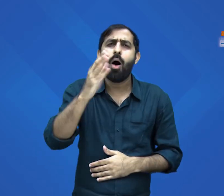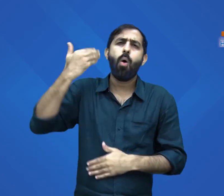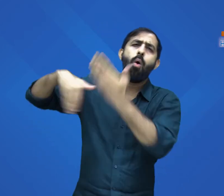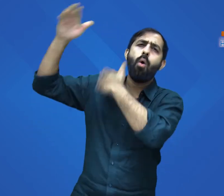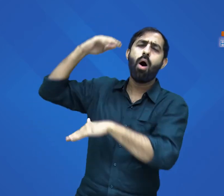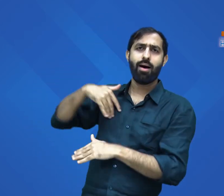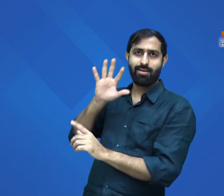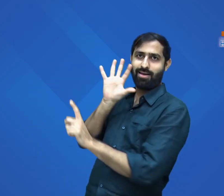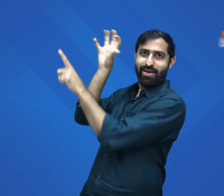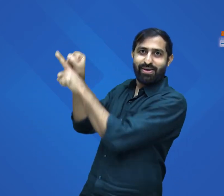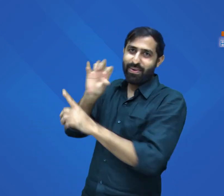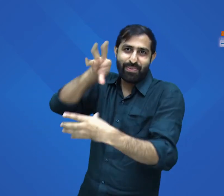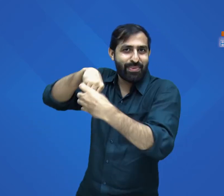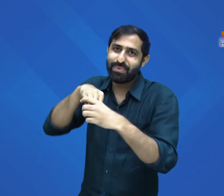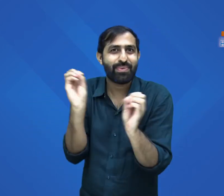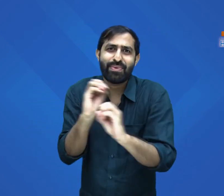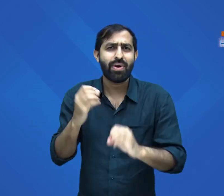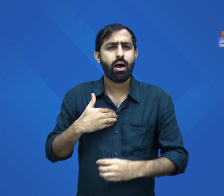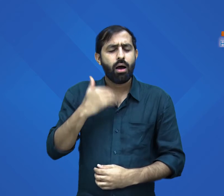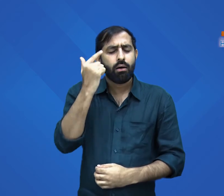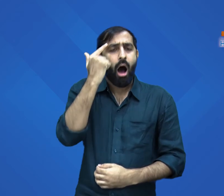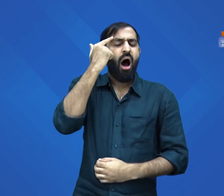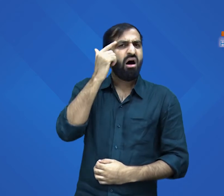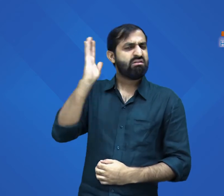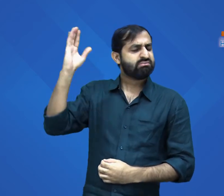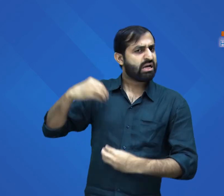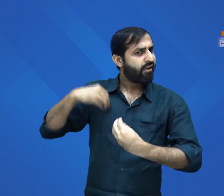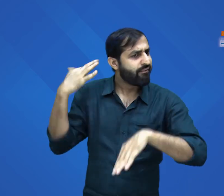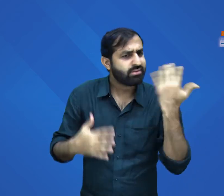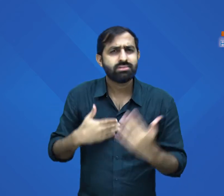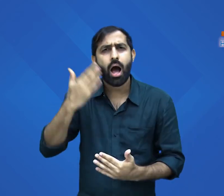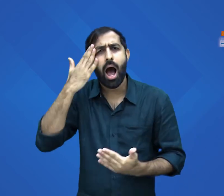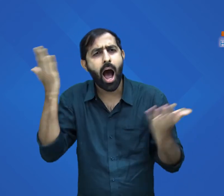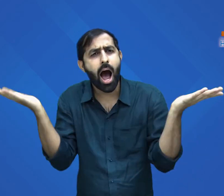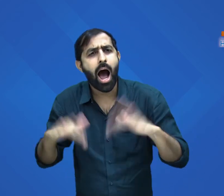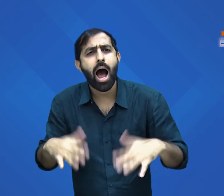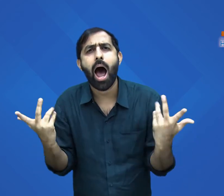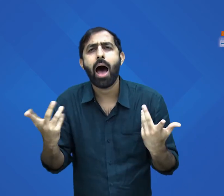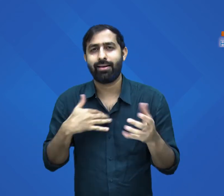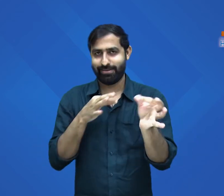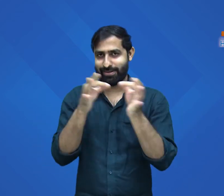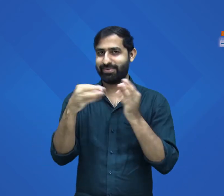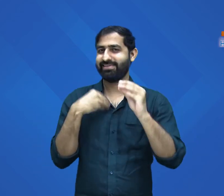We were not present in the olden days but how are we able to empathize the sufferings of other people.